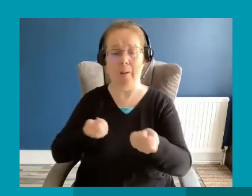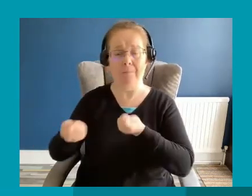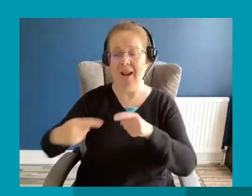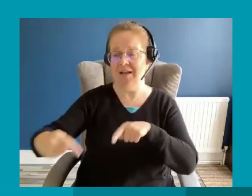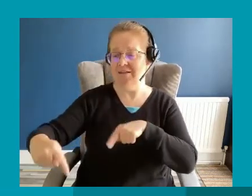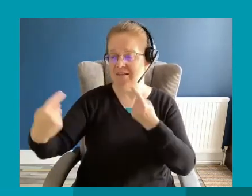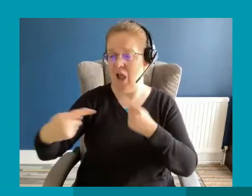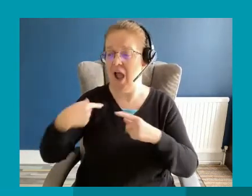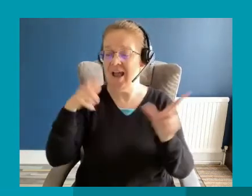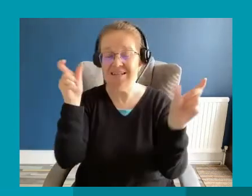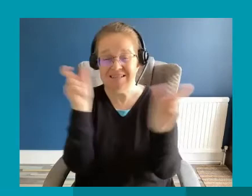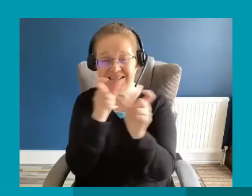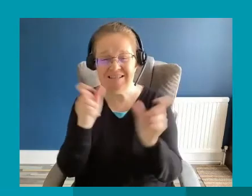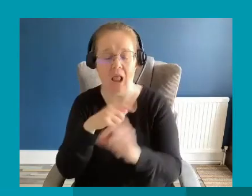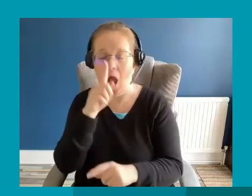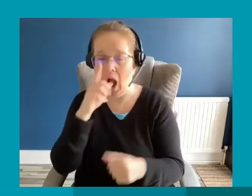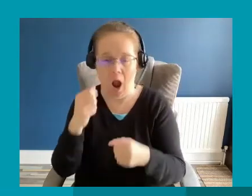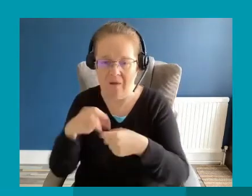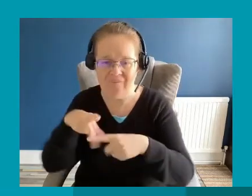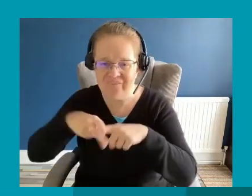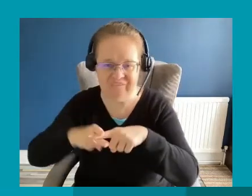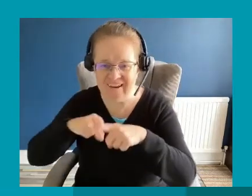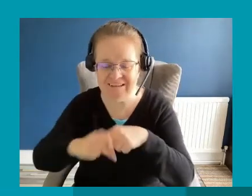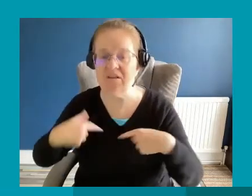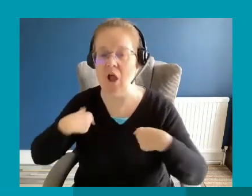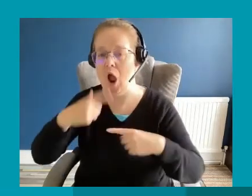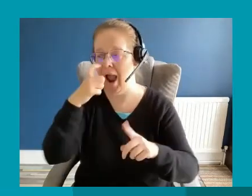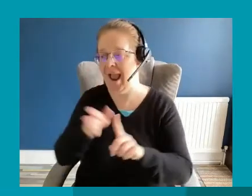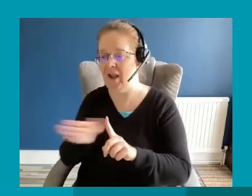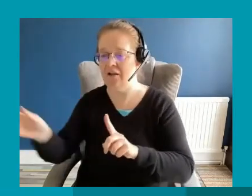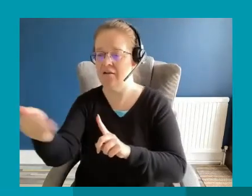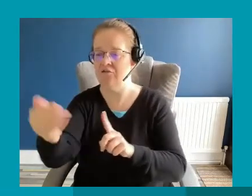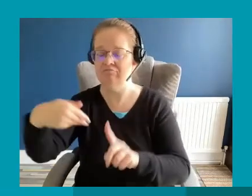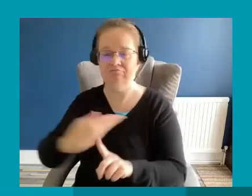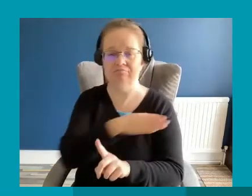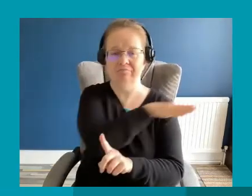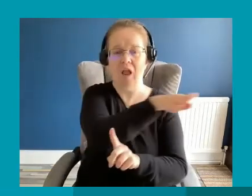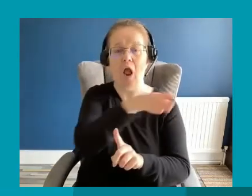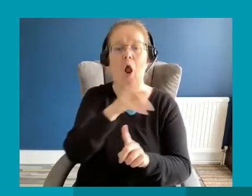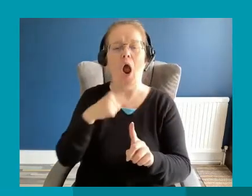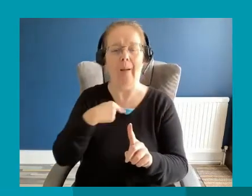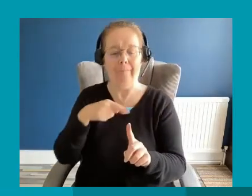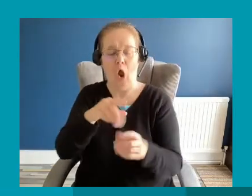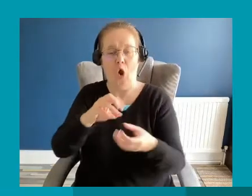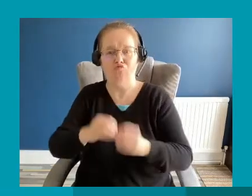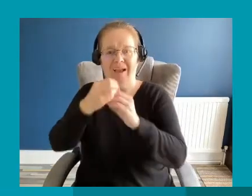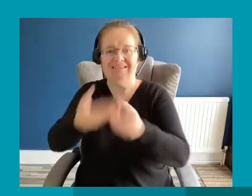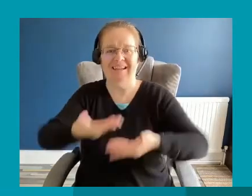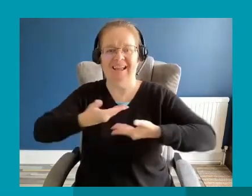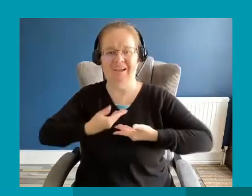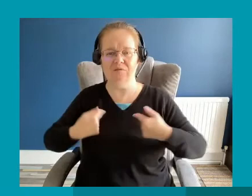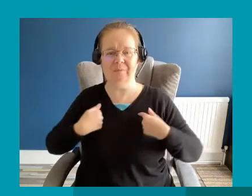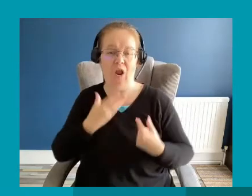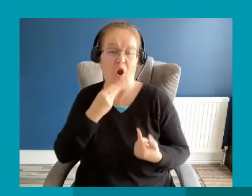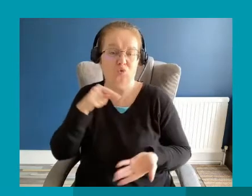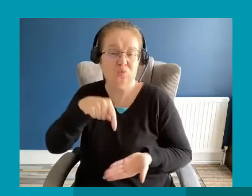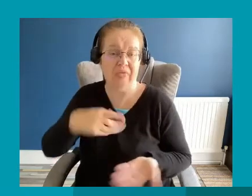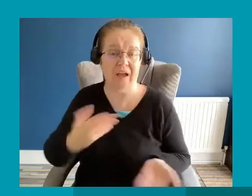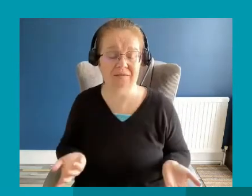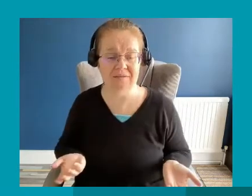I can fi, I work around it, I embrace it for the creativity it gives me. Fabulous, so this person is tackling the